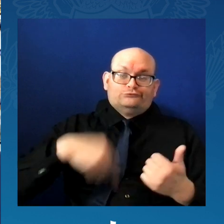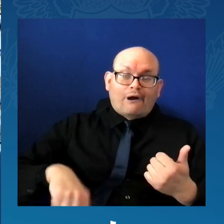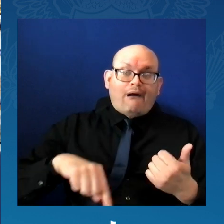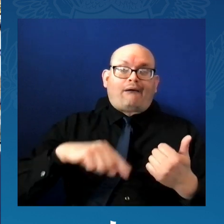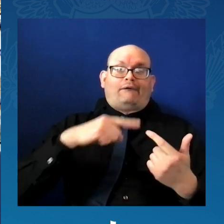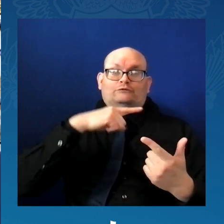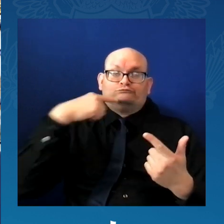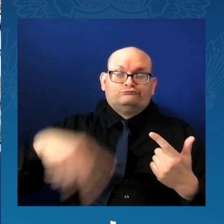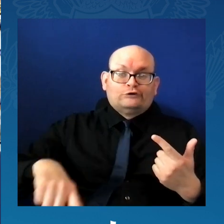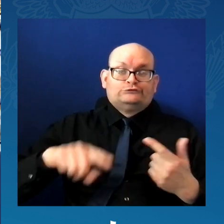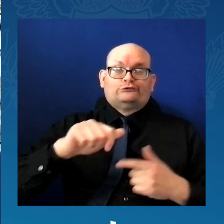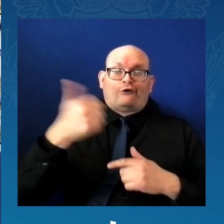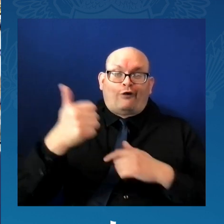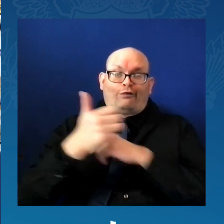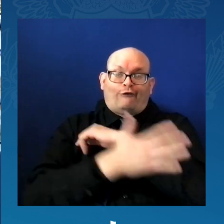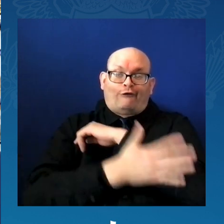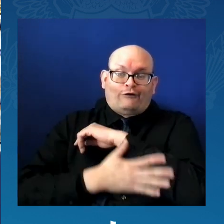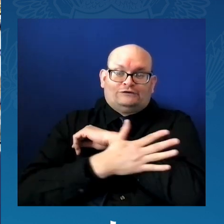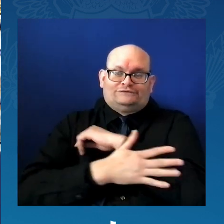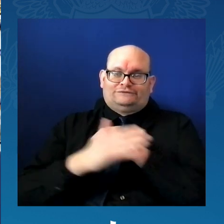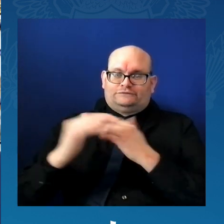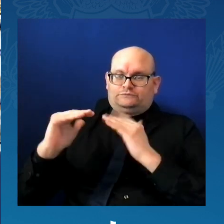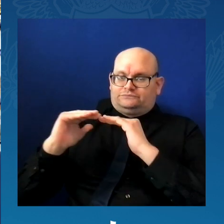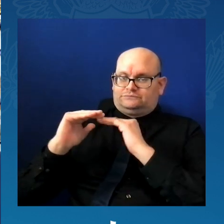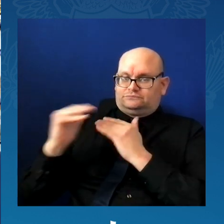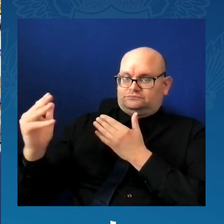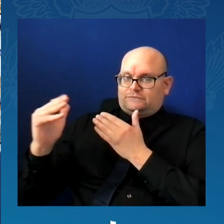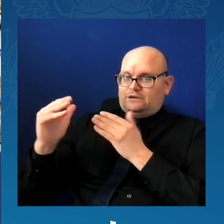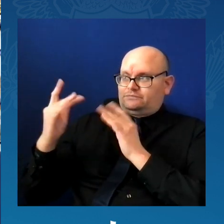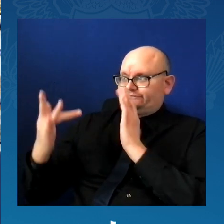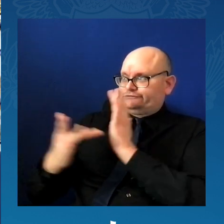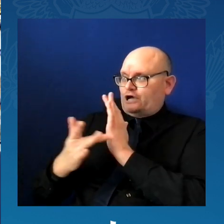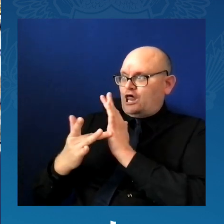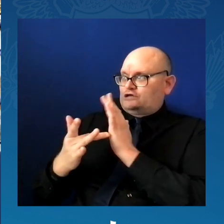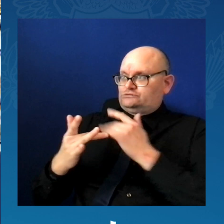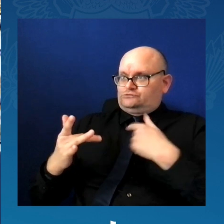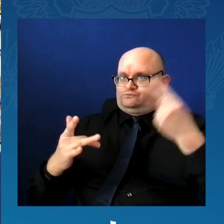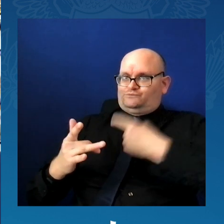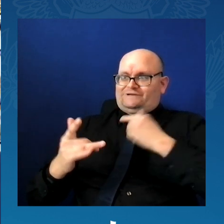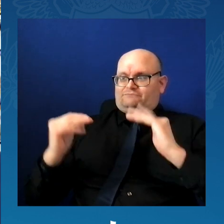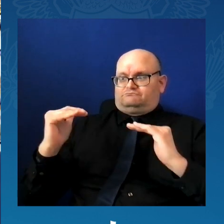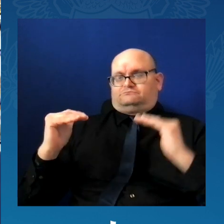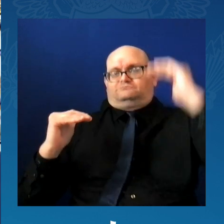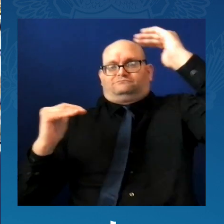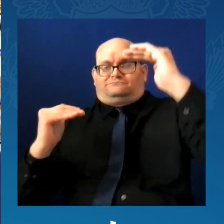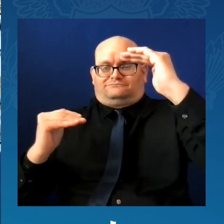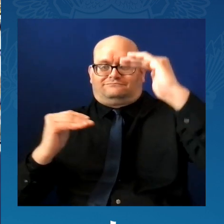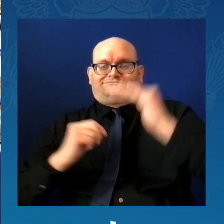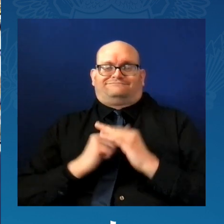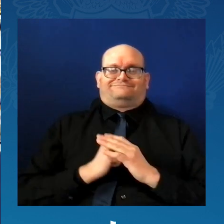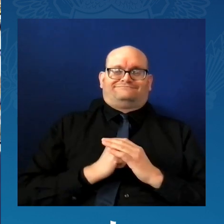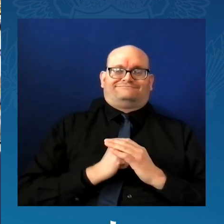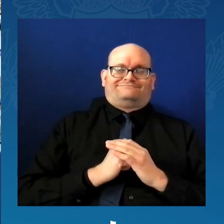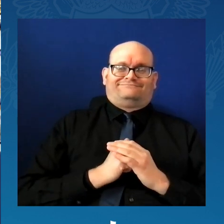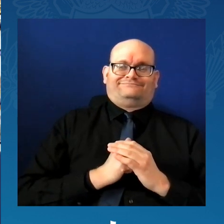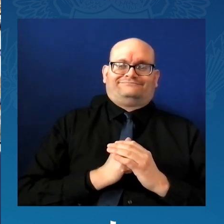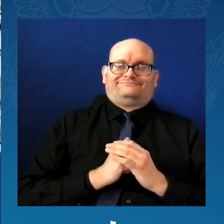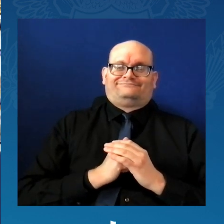spent more than $135 million over the past four years on commercial space. Domain Awareness Data.